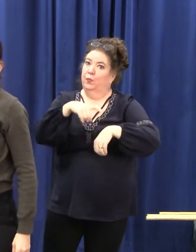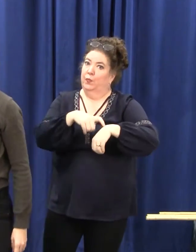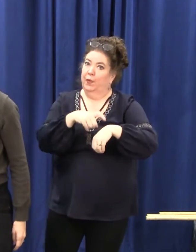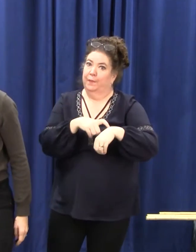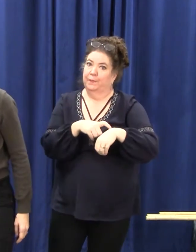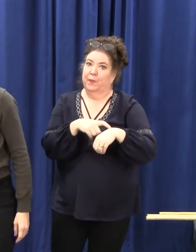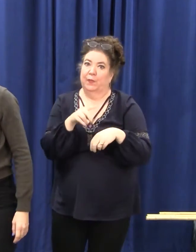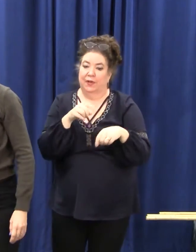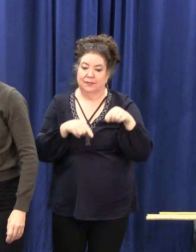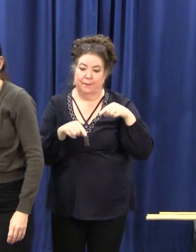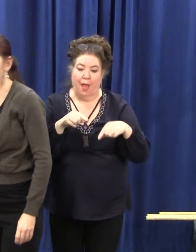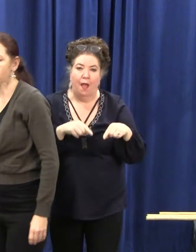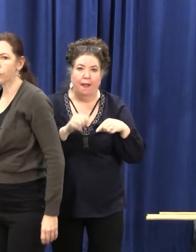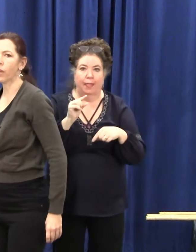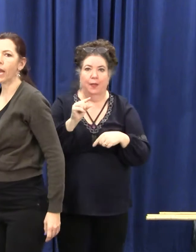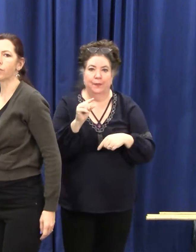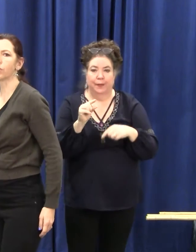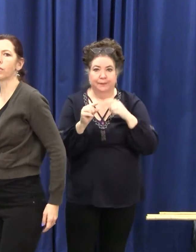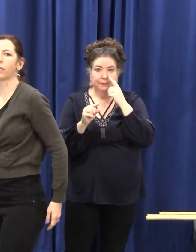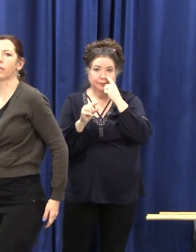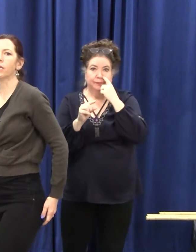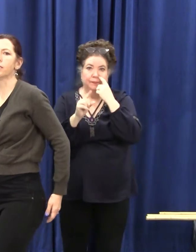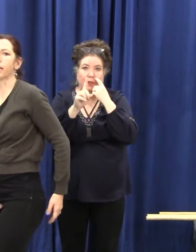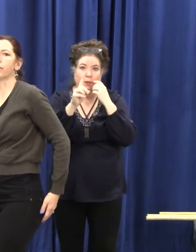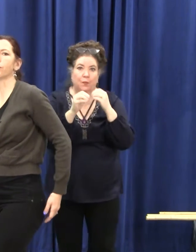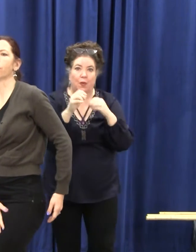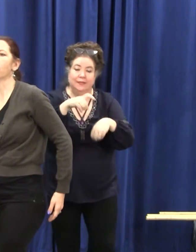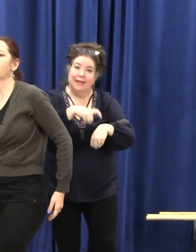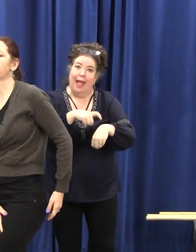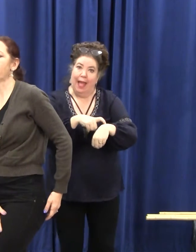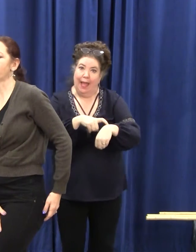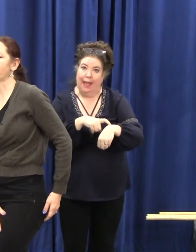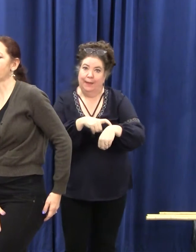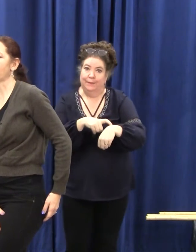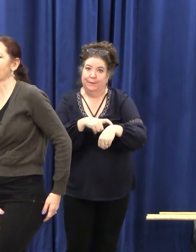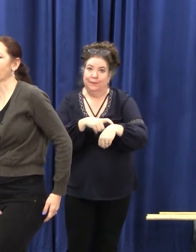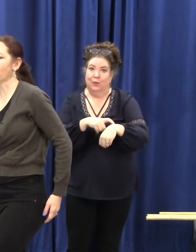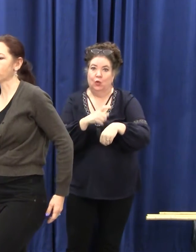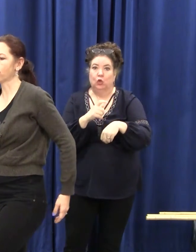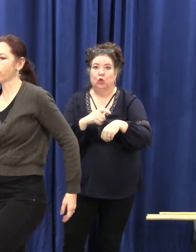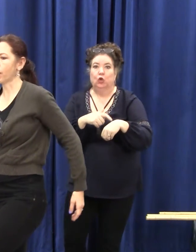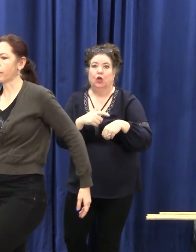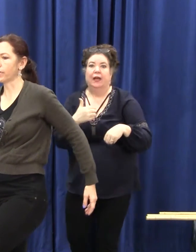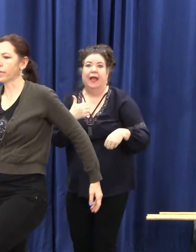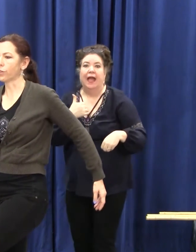back a little bit) you're actually going to take your left foot across your body, and